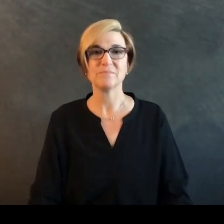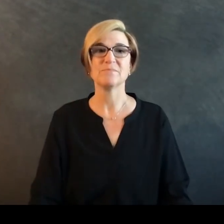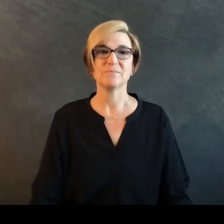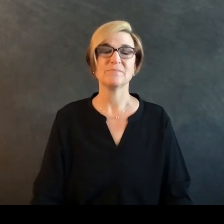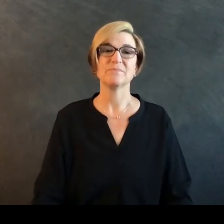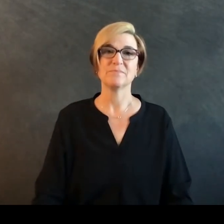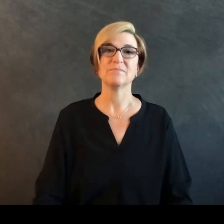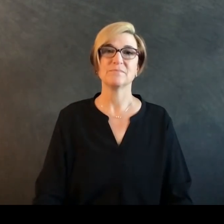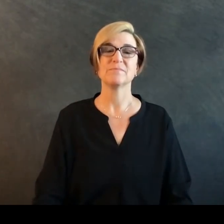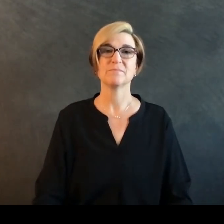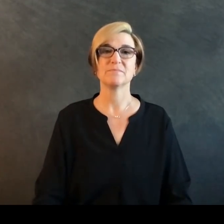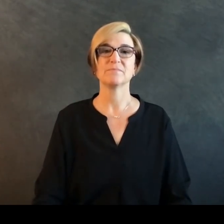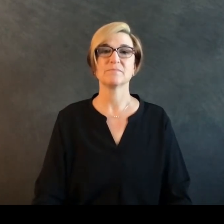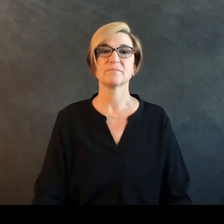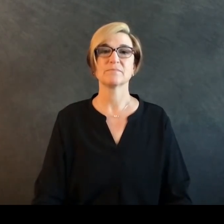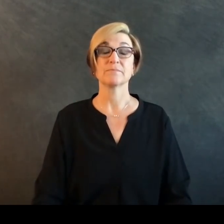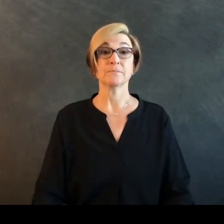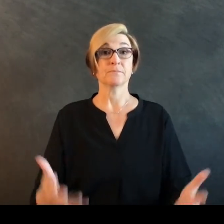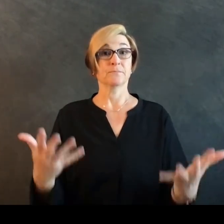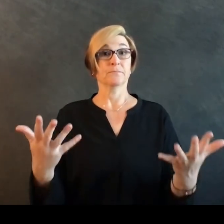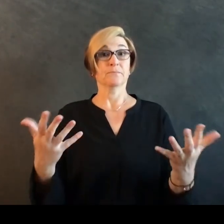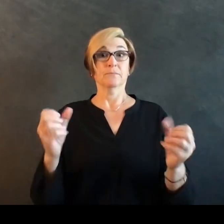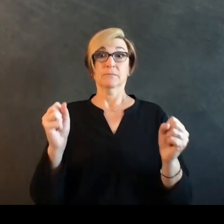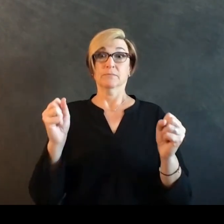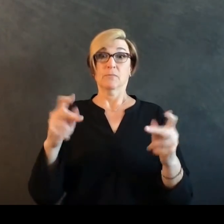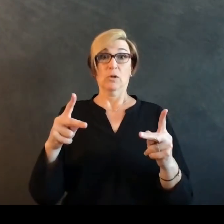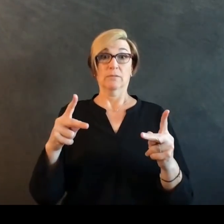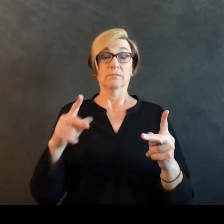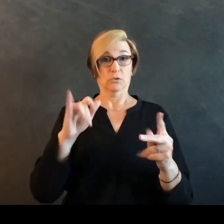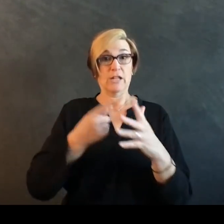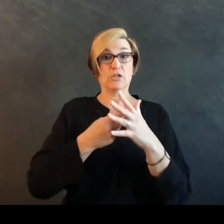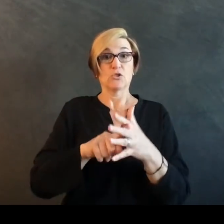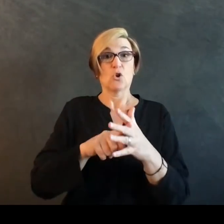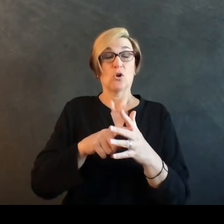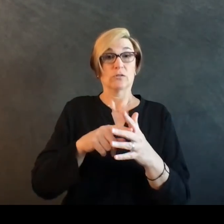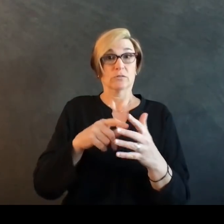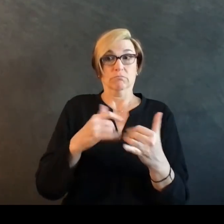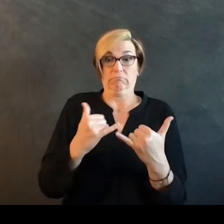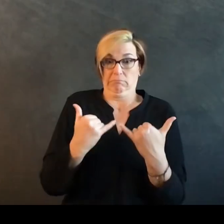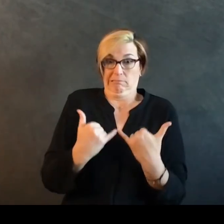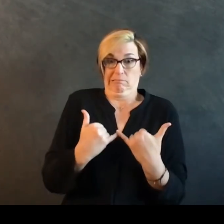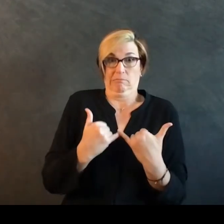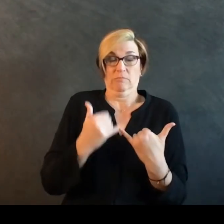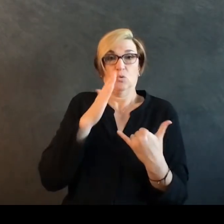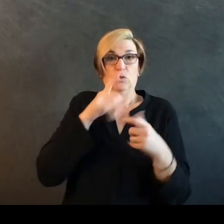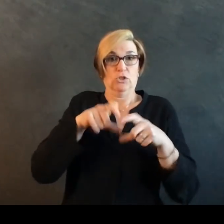okay so that begins right away and they start handing out checks a lot of people